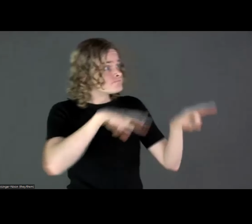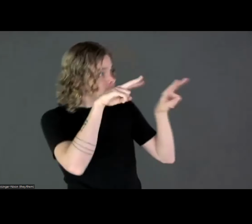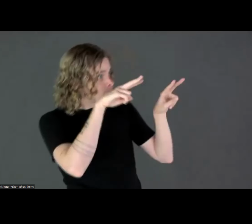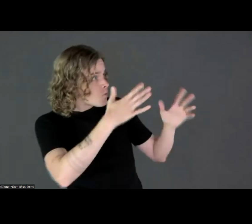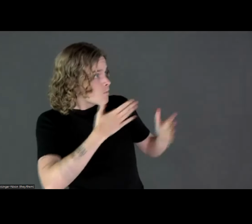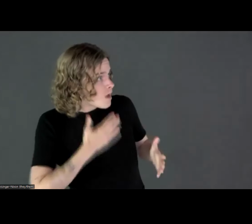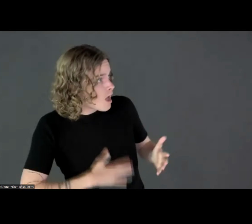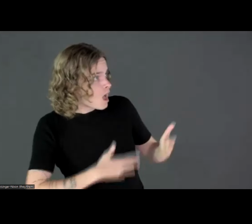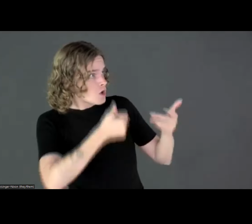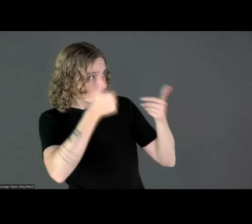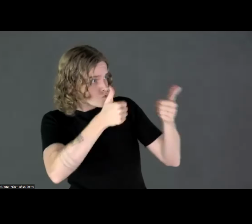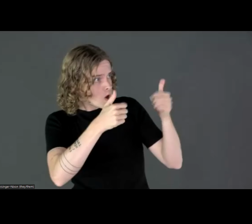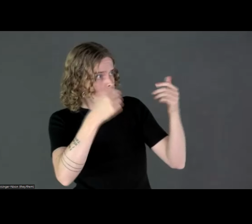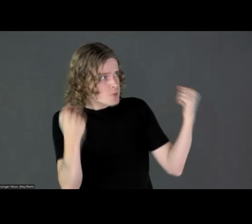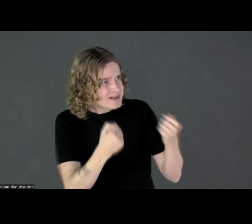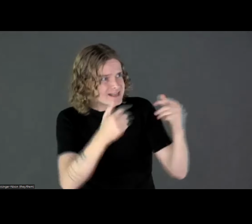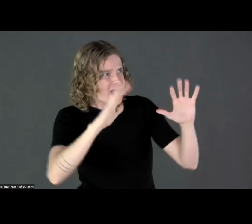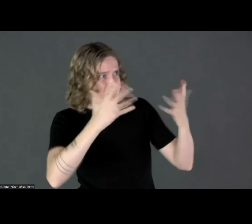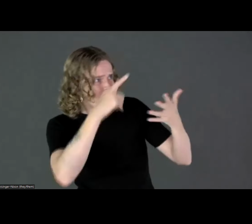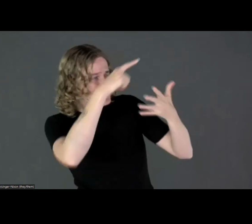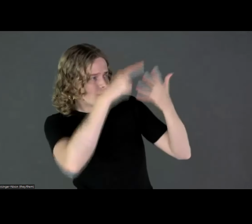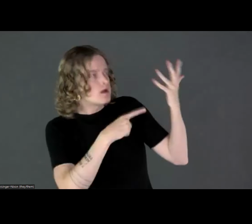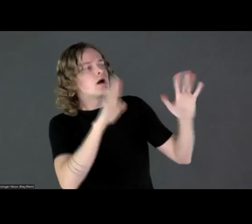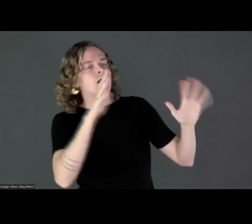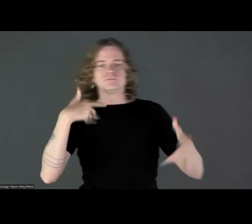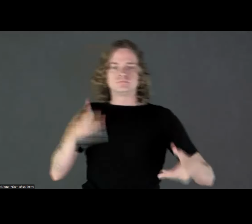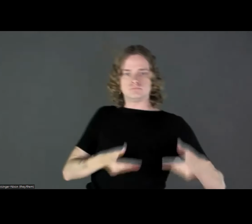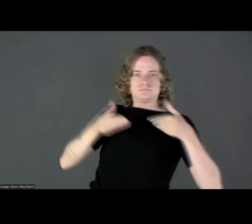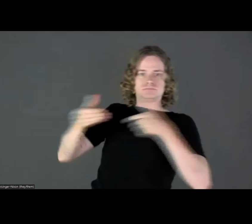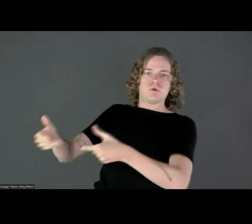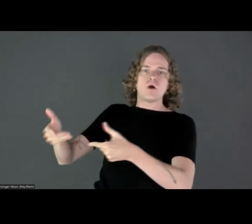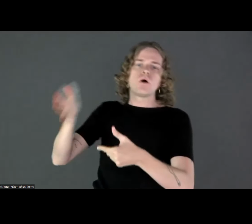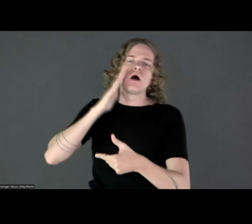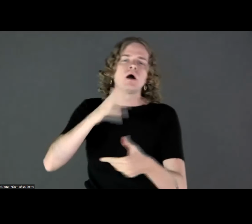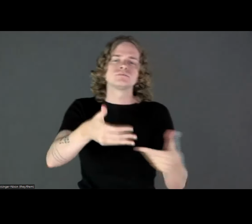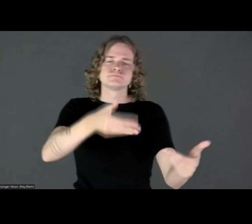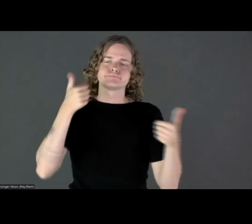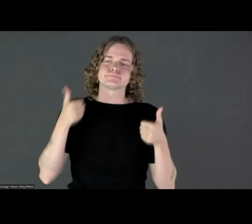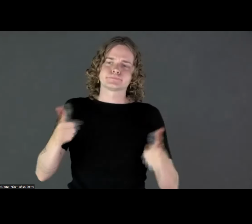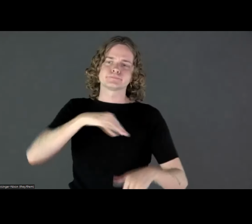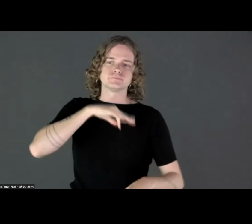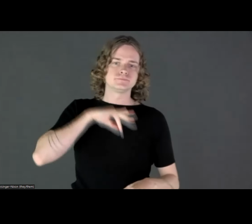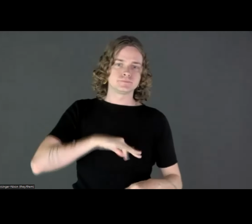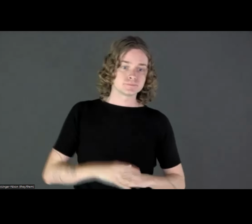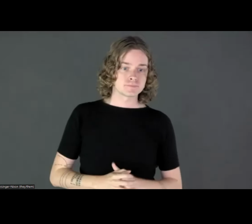Before we move on to the next one, I see that there is a specific question that an attendee